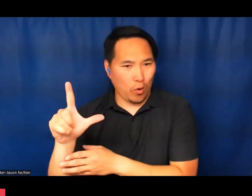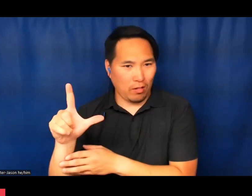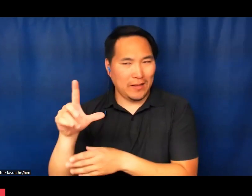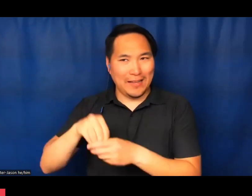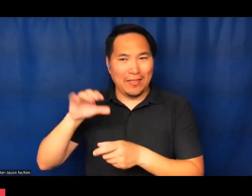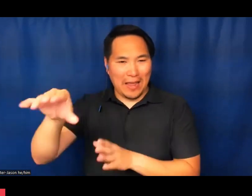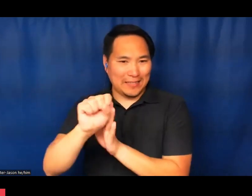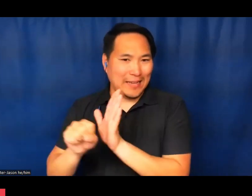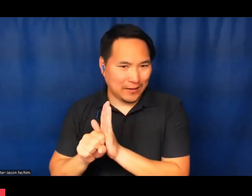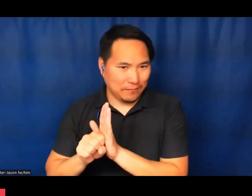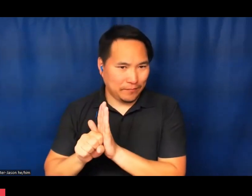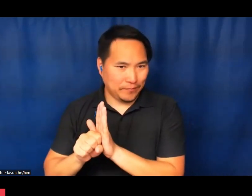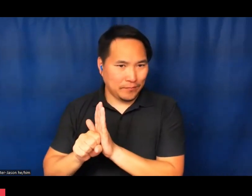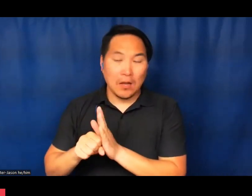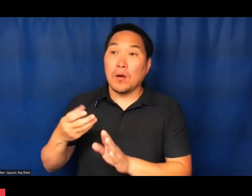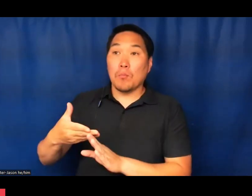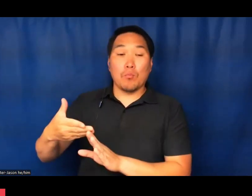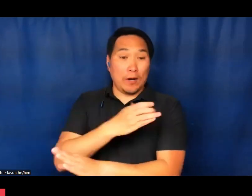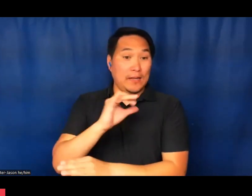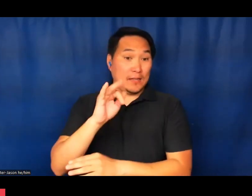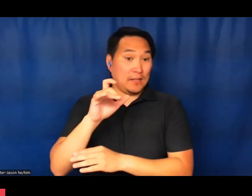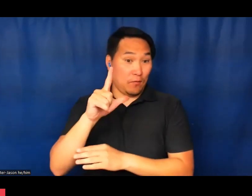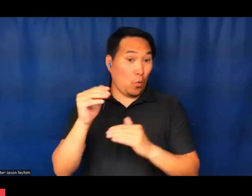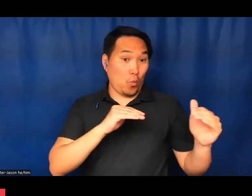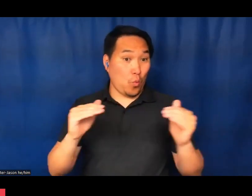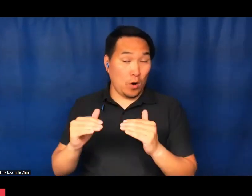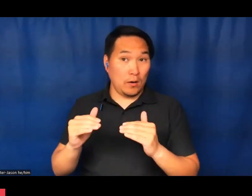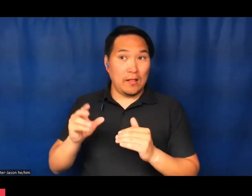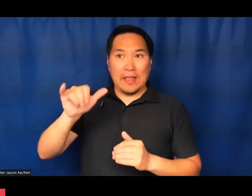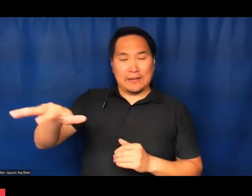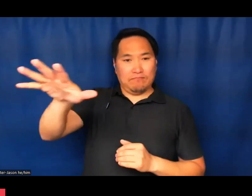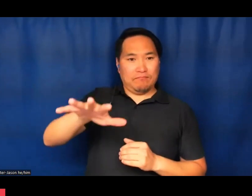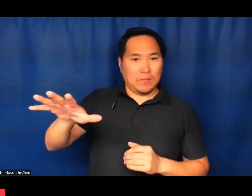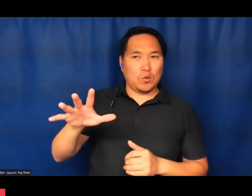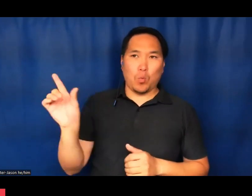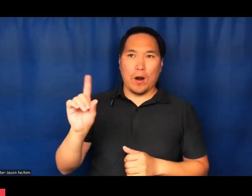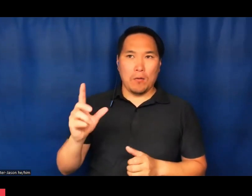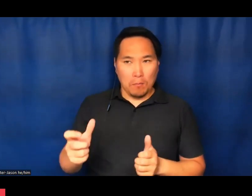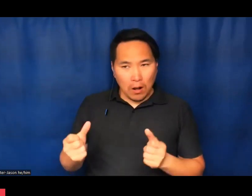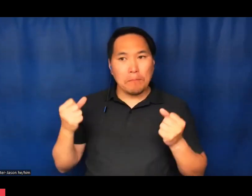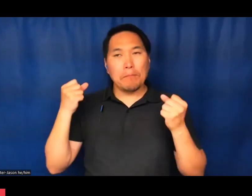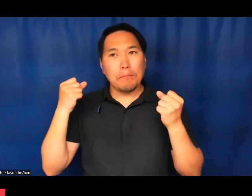And in pre-Civil War times, it was a place where a large number of enslaved people were